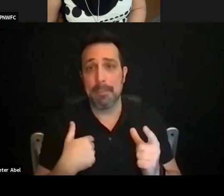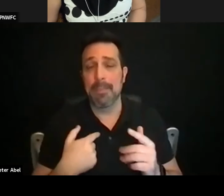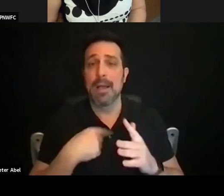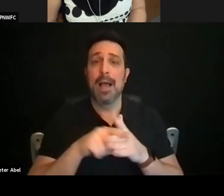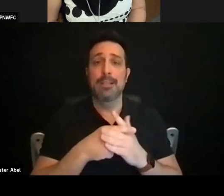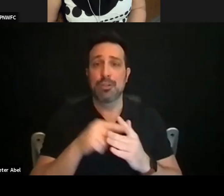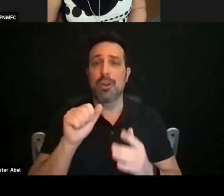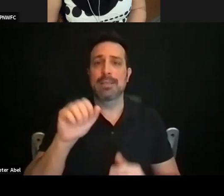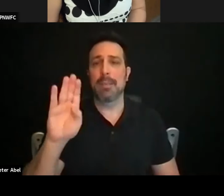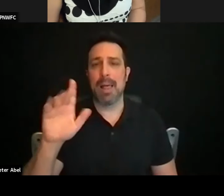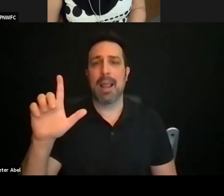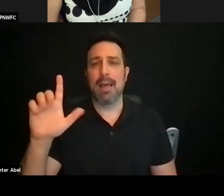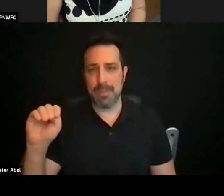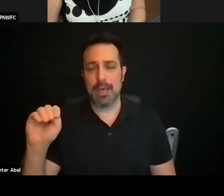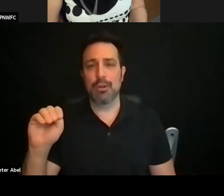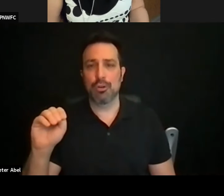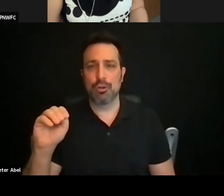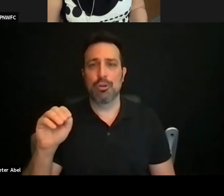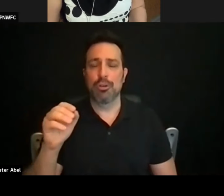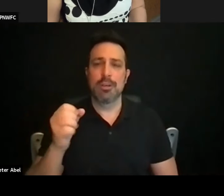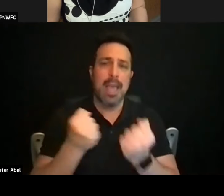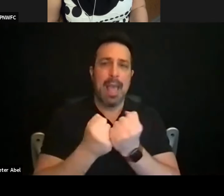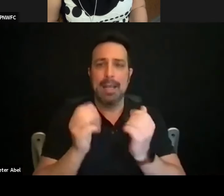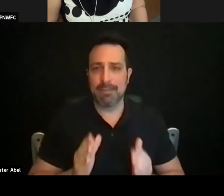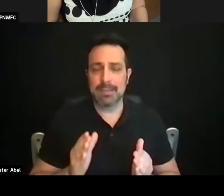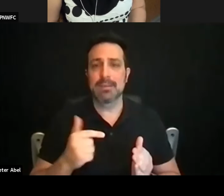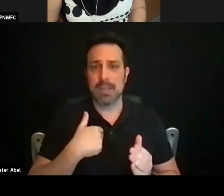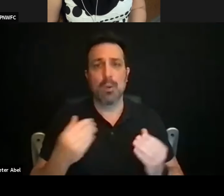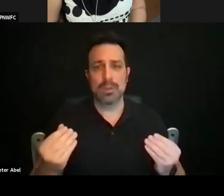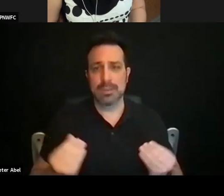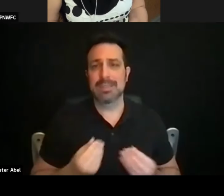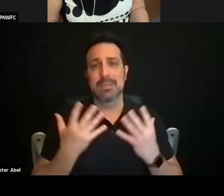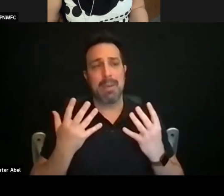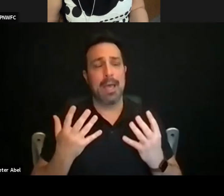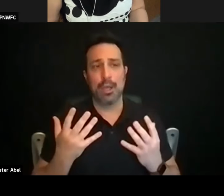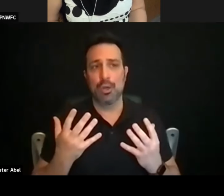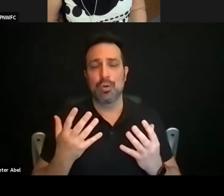ing than finding those connections to the work. >> When I was a new organizer, one of the hardest things